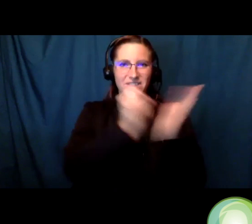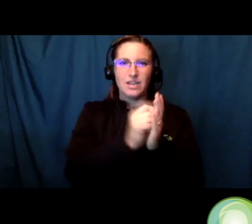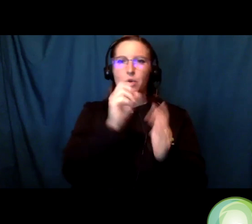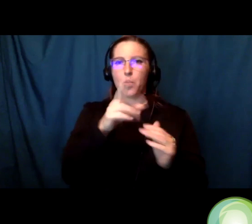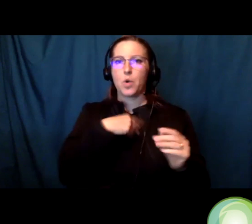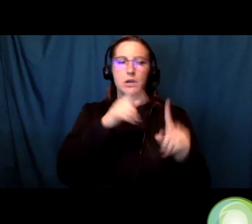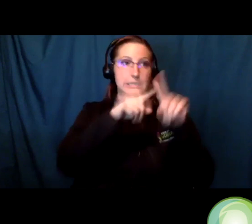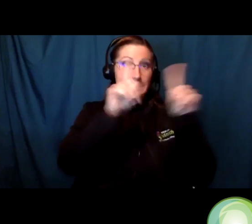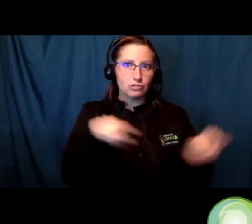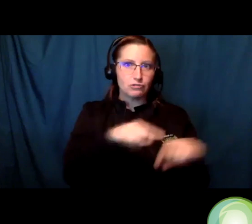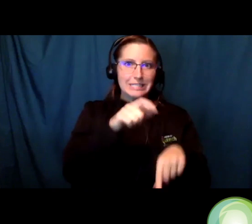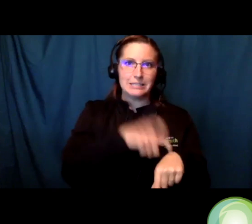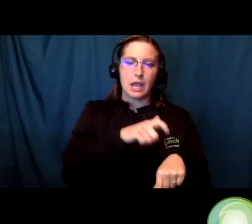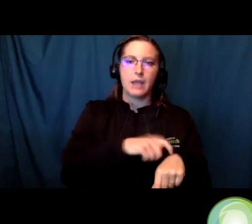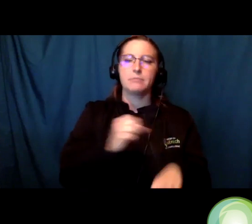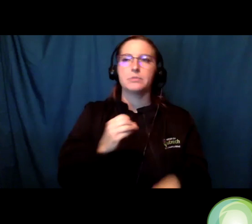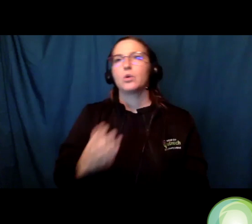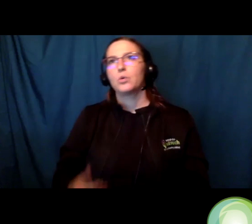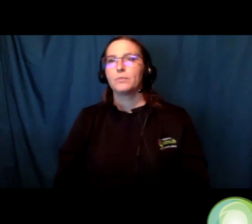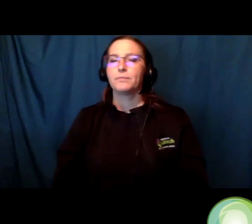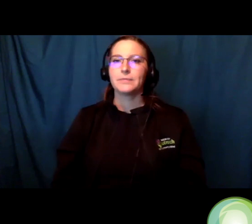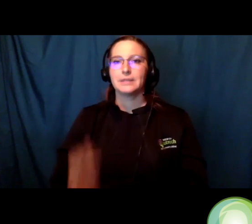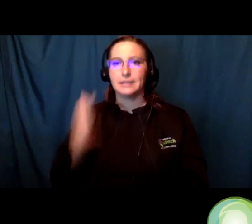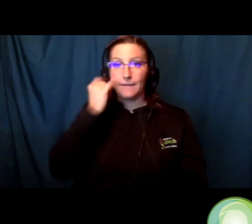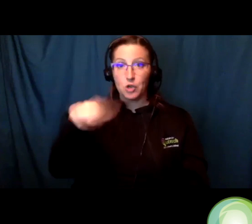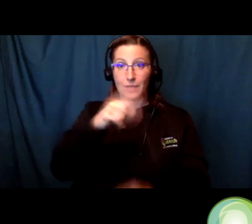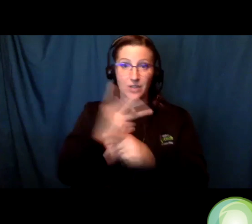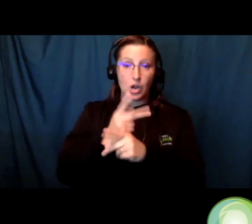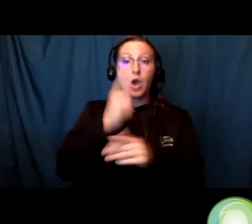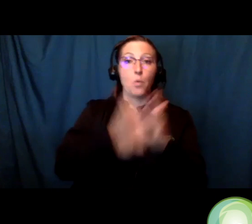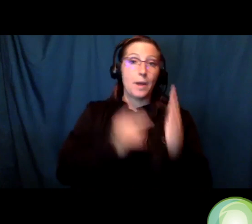if there's ways to figure out what parents have and what you have